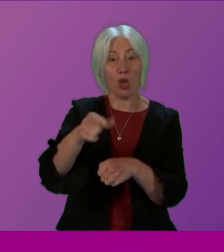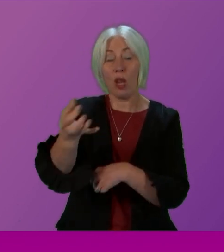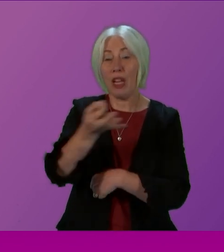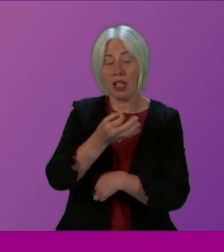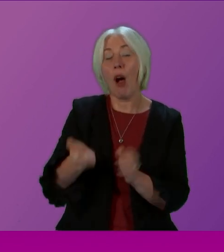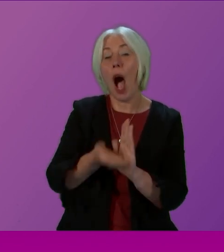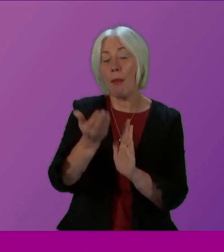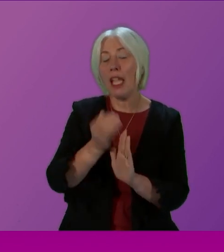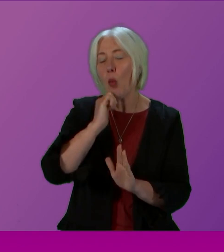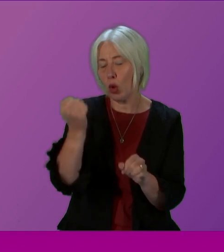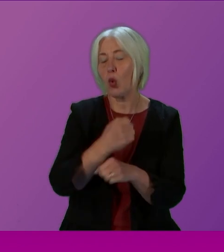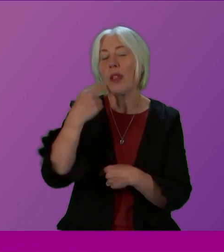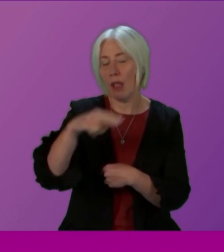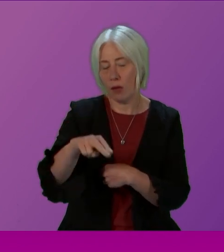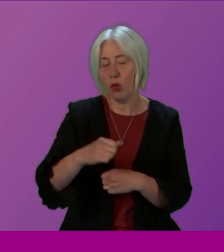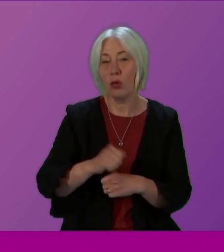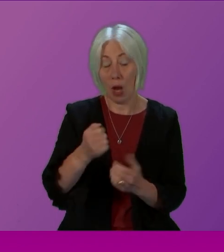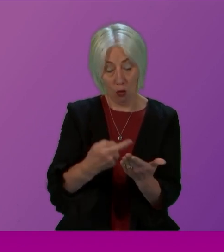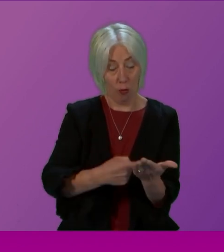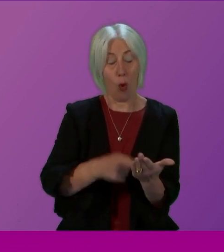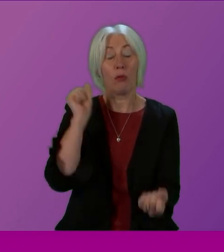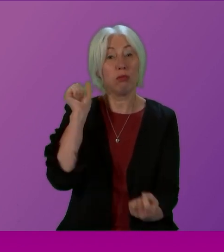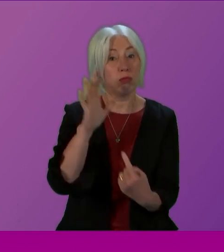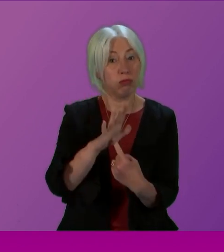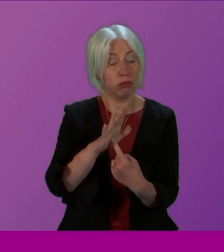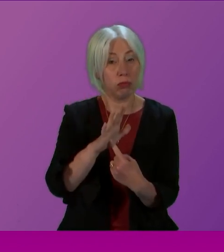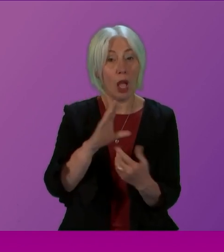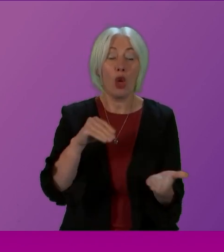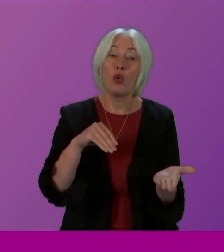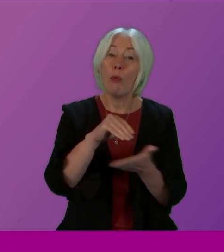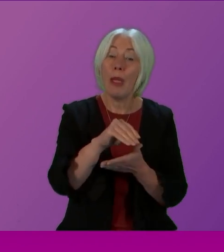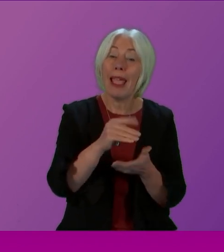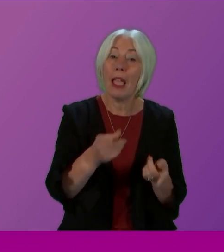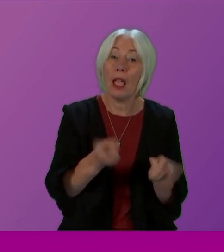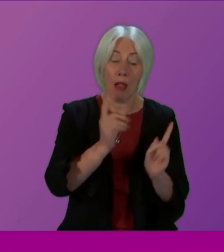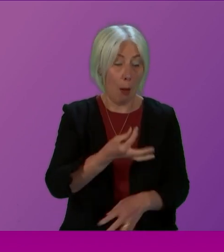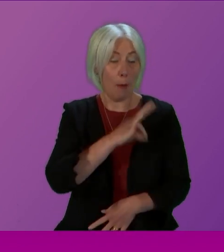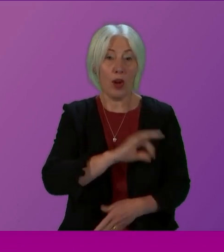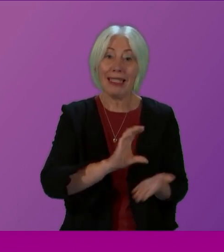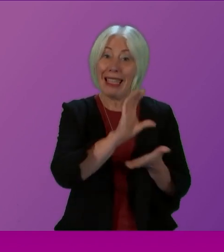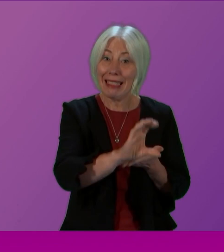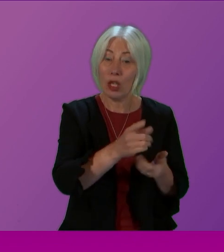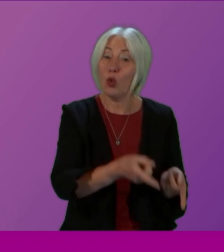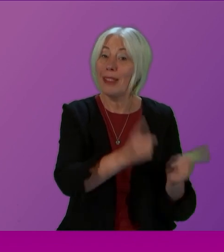The report is critical of the payment of bonuses to senior staff at the yard in financial year